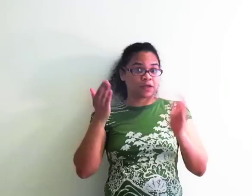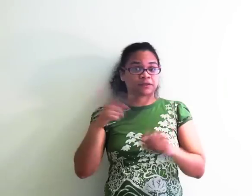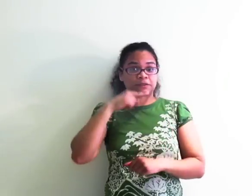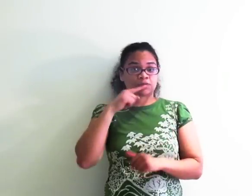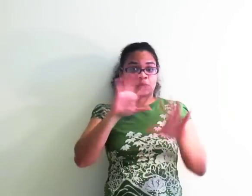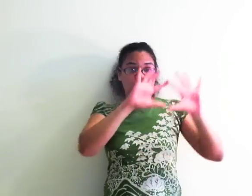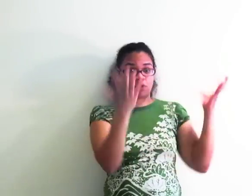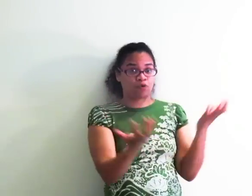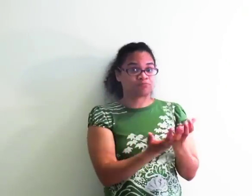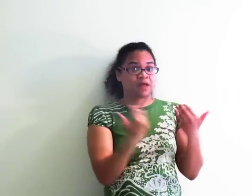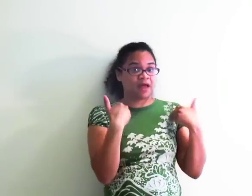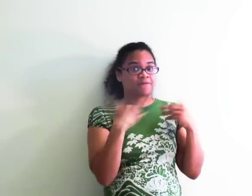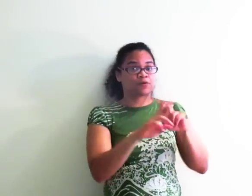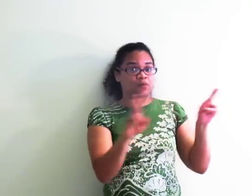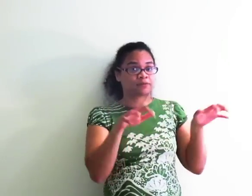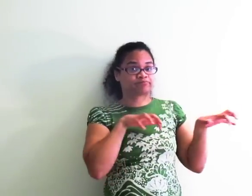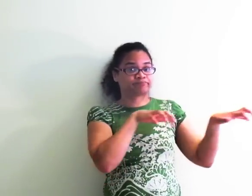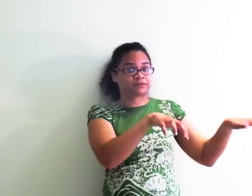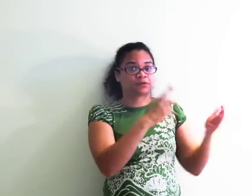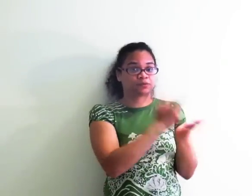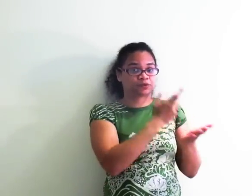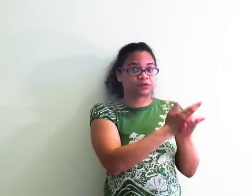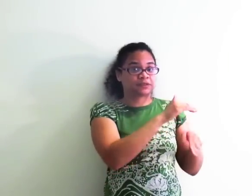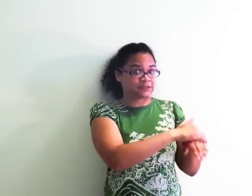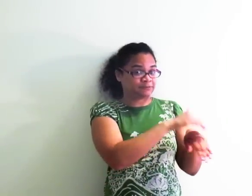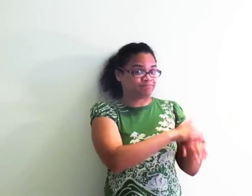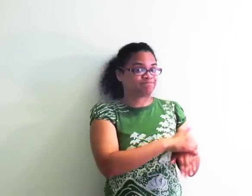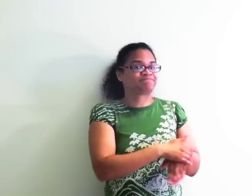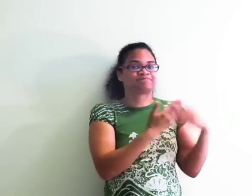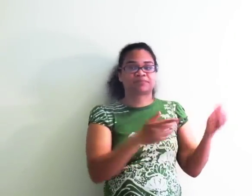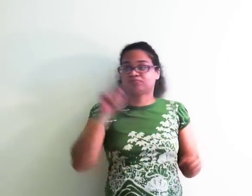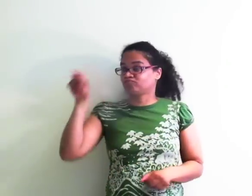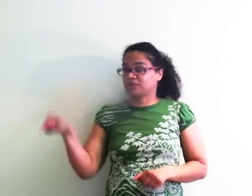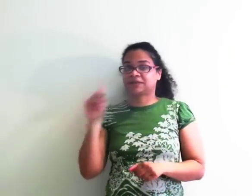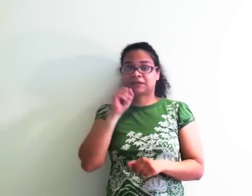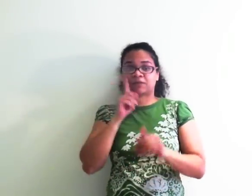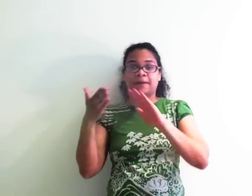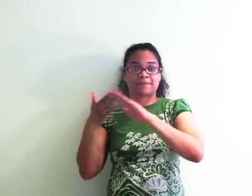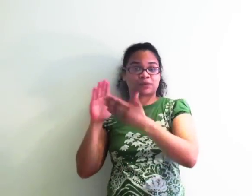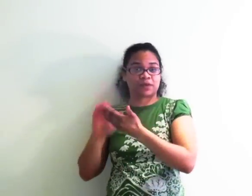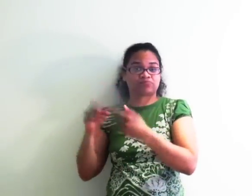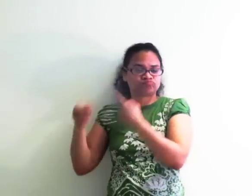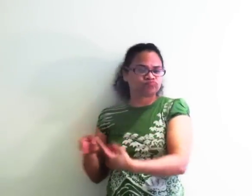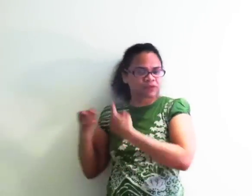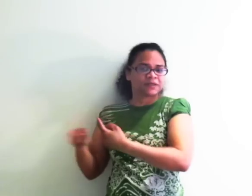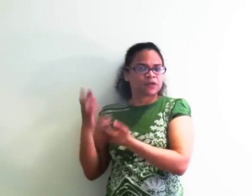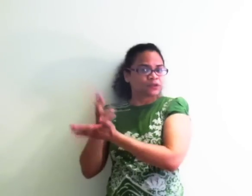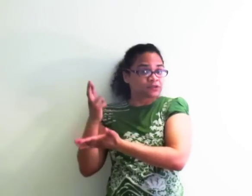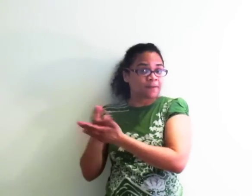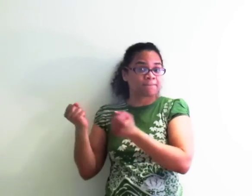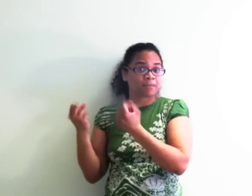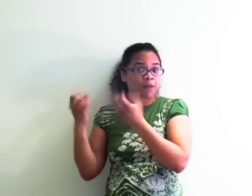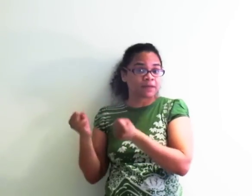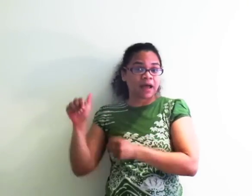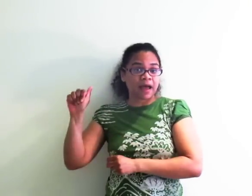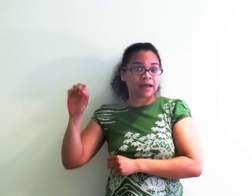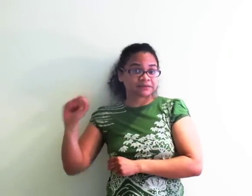Unlike in the hearing world, where resources are widely available in English, the Deaf community struggles to get accessible resources produced in American Sign Language (ASL).